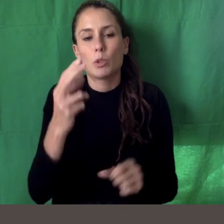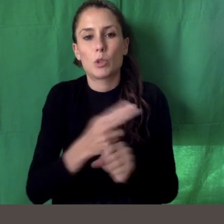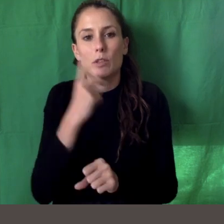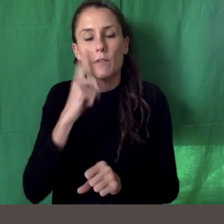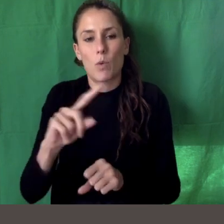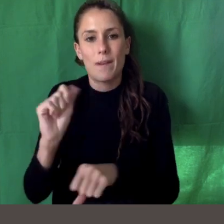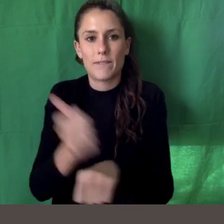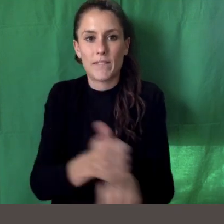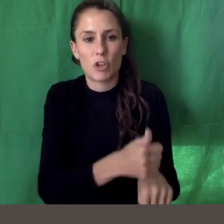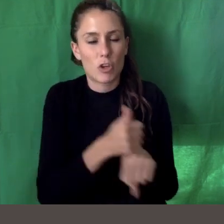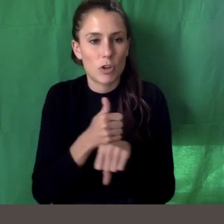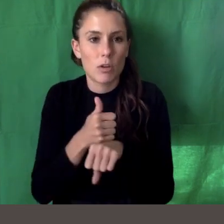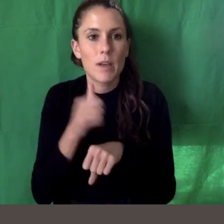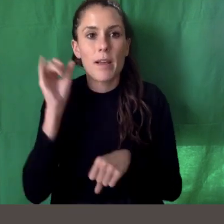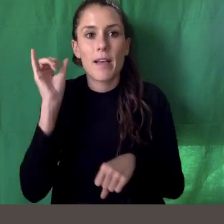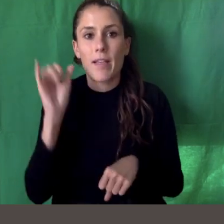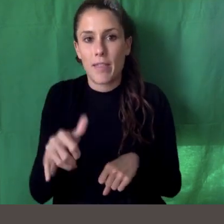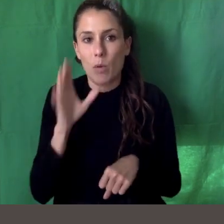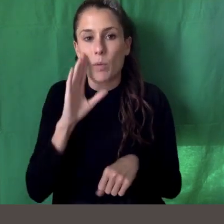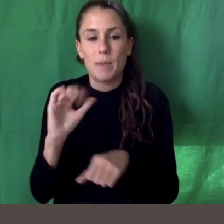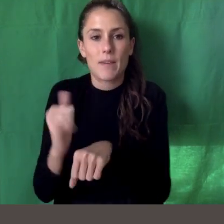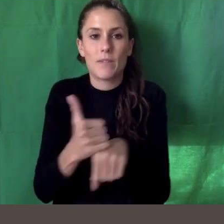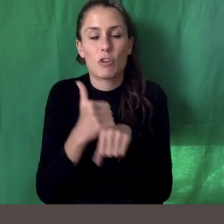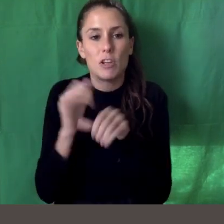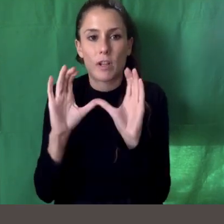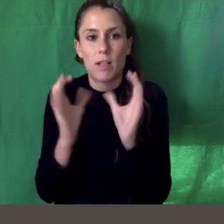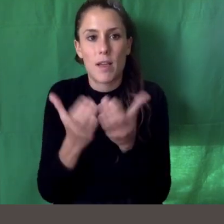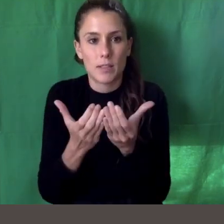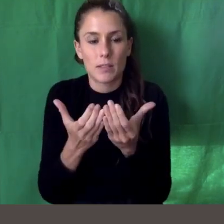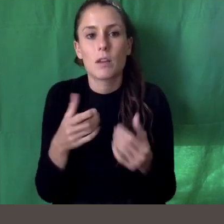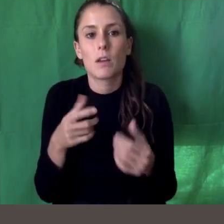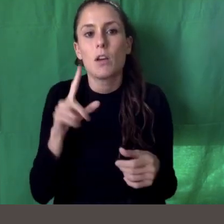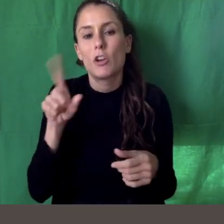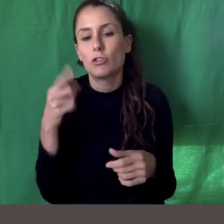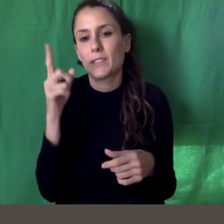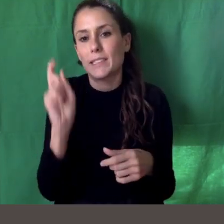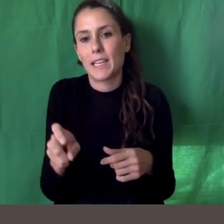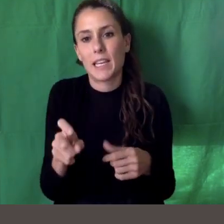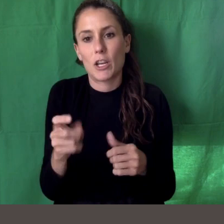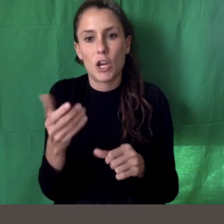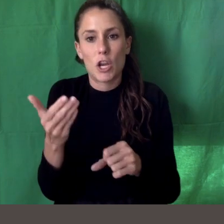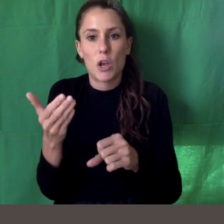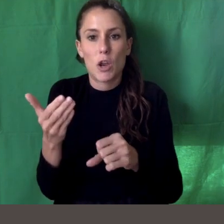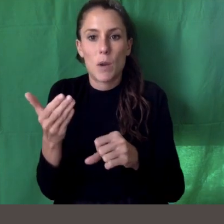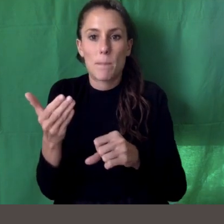used to configure things and that would be configuration classes we just need a constructor